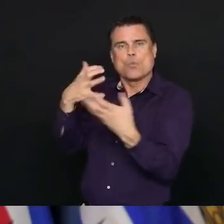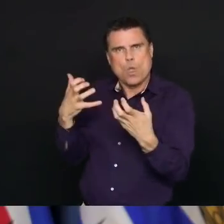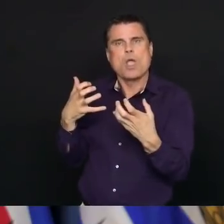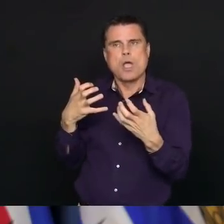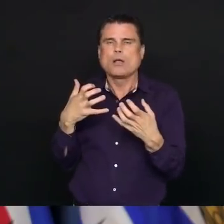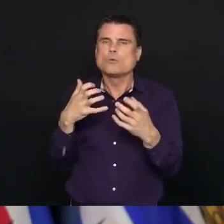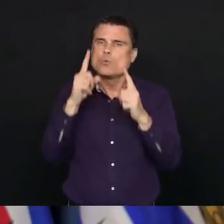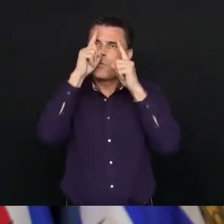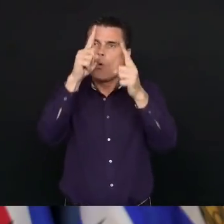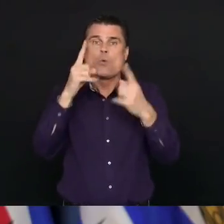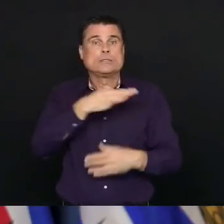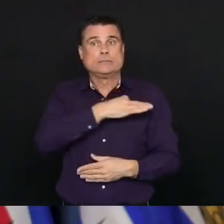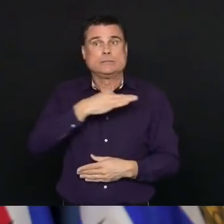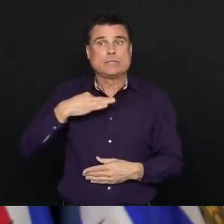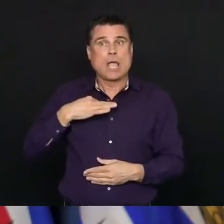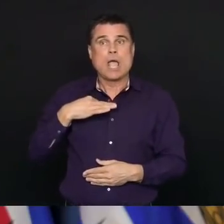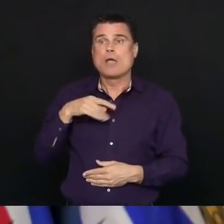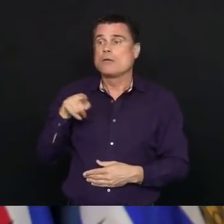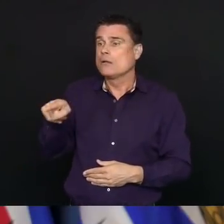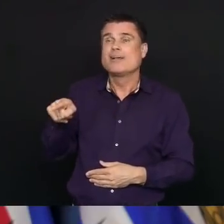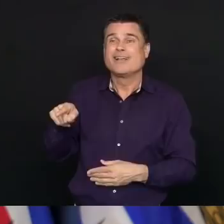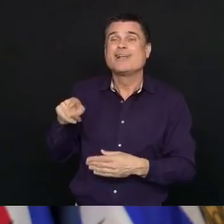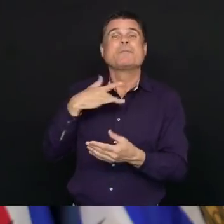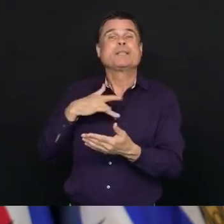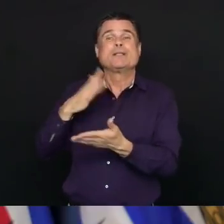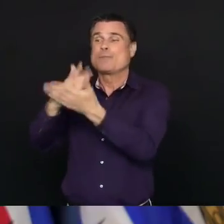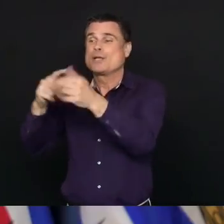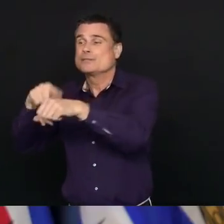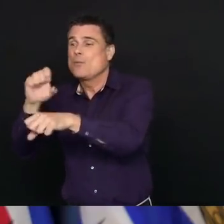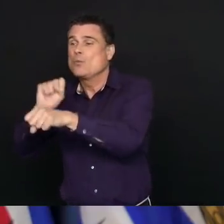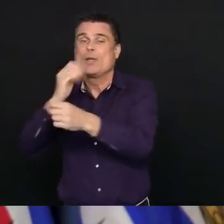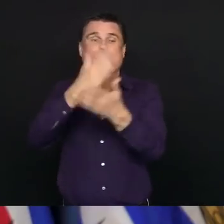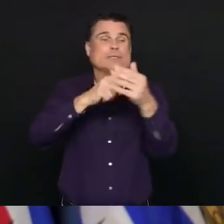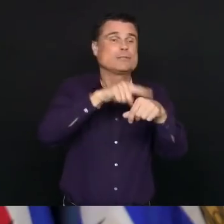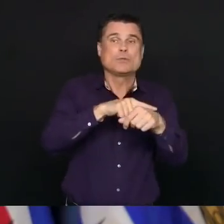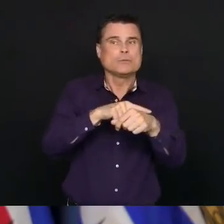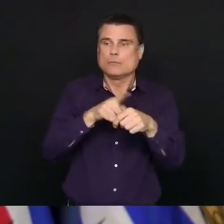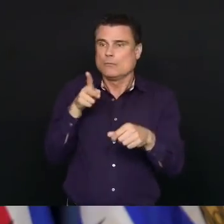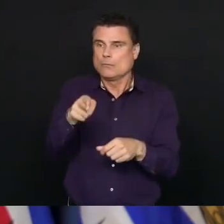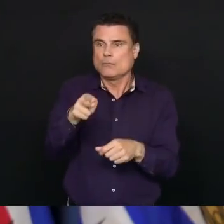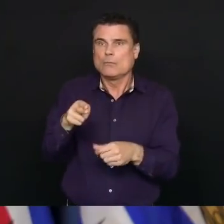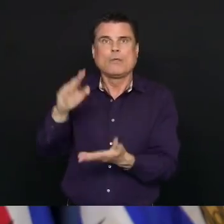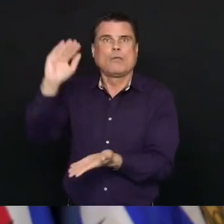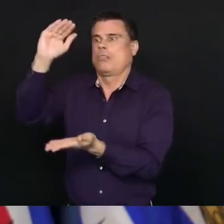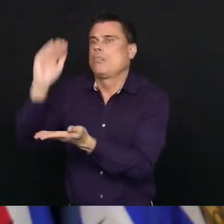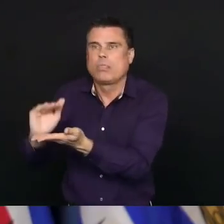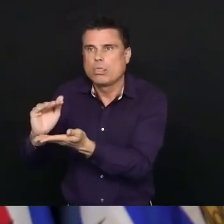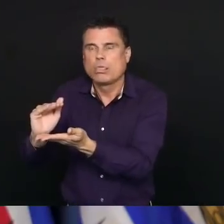In other words that they are lifted during the period of the order to this higher level and that of course we would